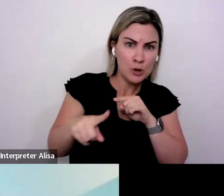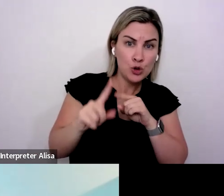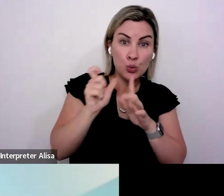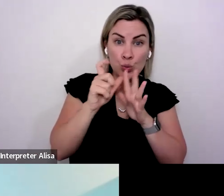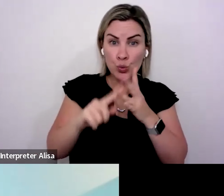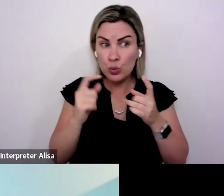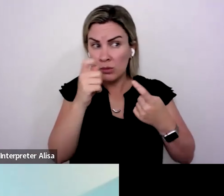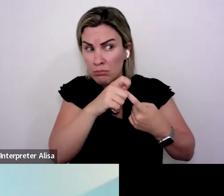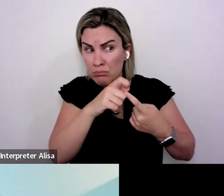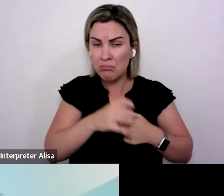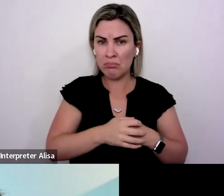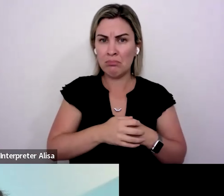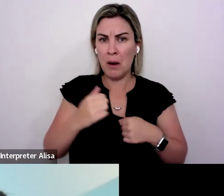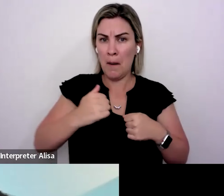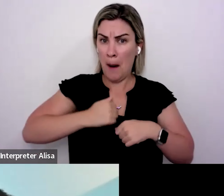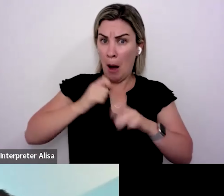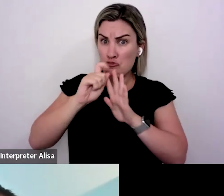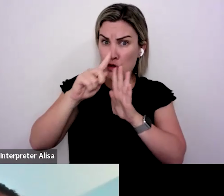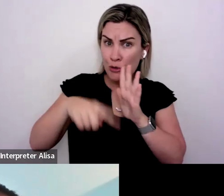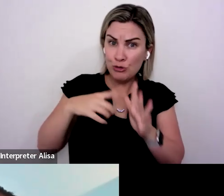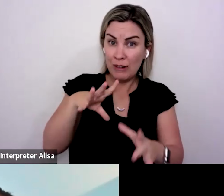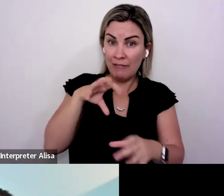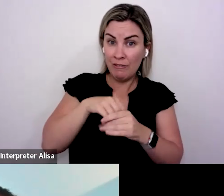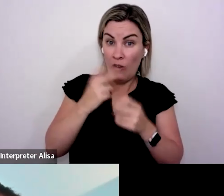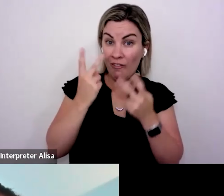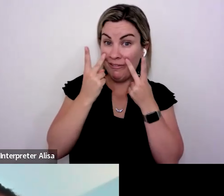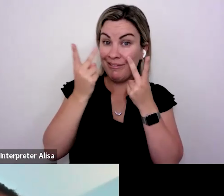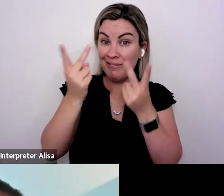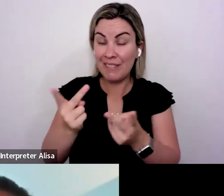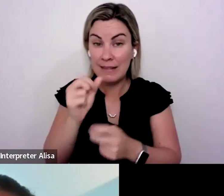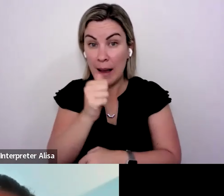Does my project involve visiting an Aboriginal or Torres Strait Islander community?